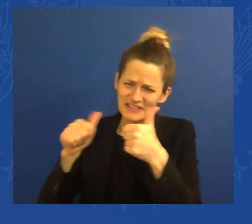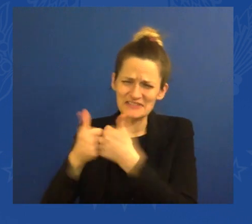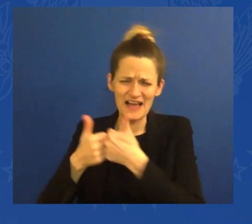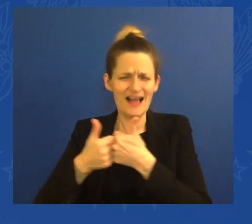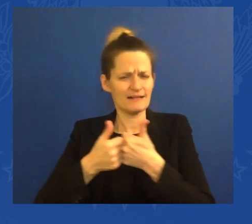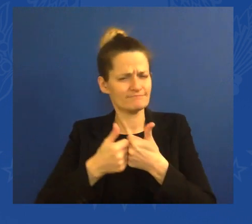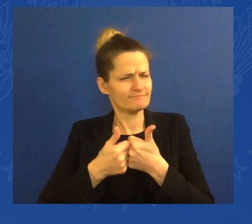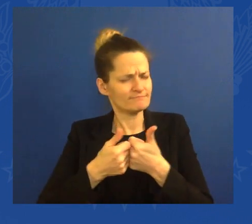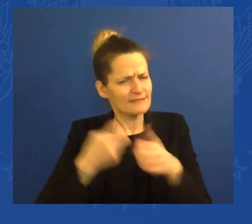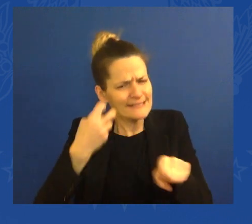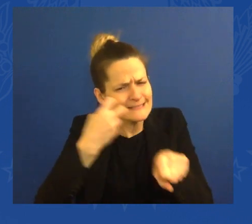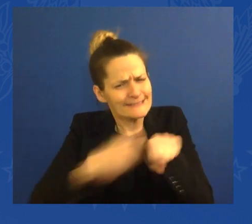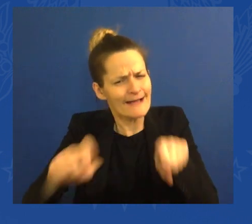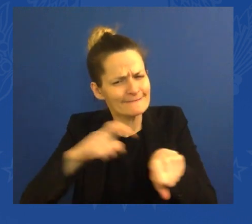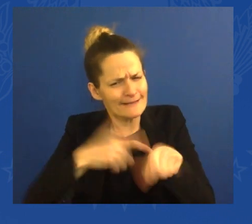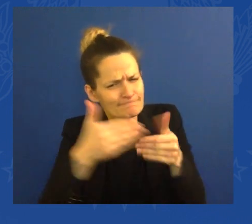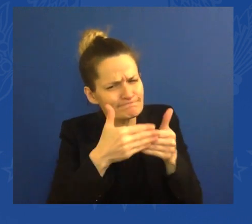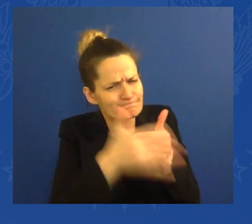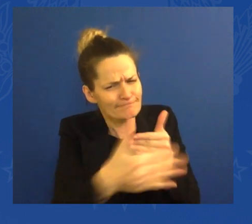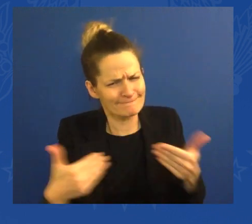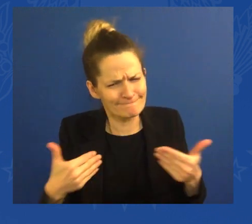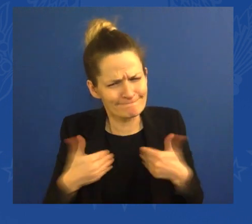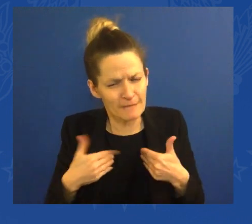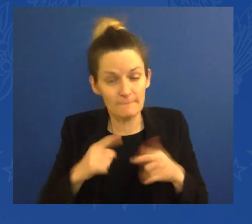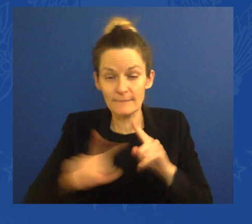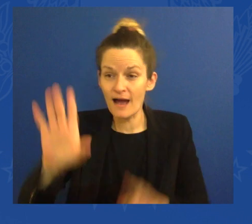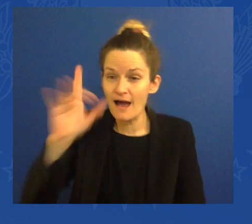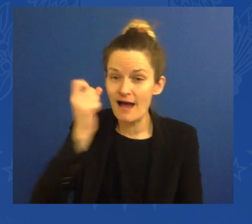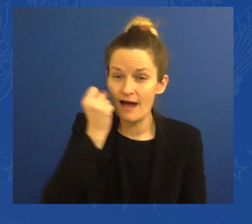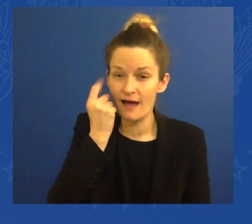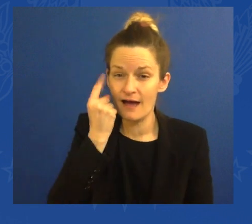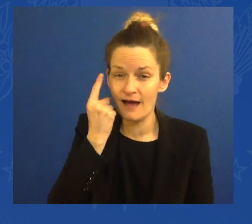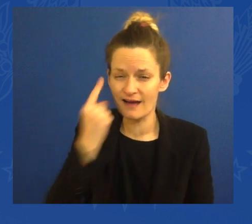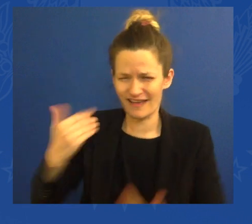You were right to put your faith in Joe Biden a year ago.